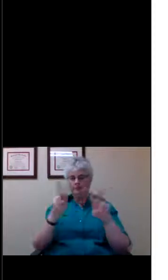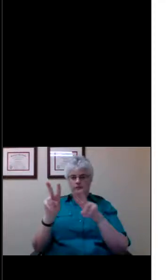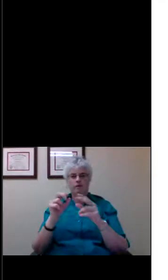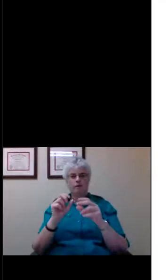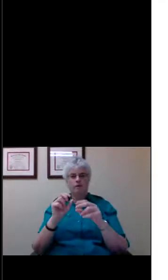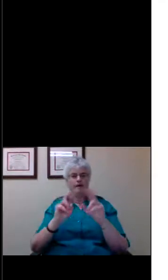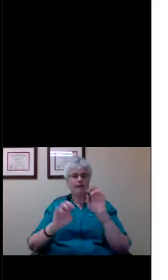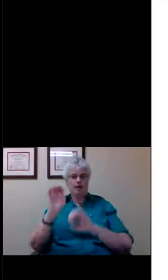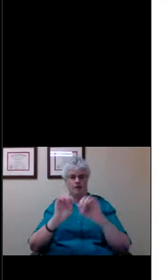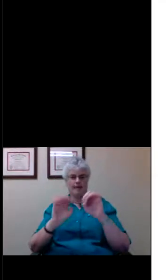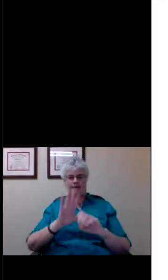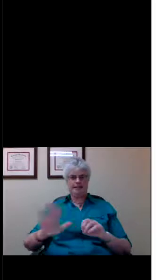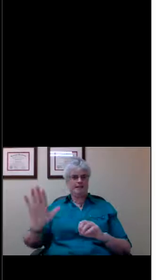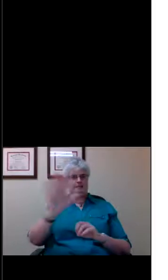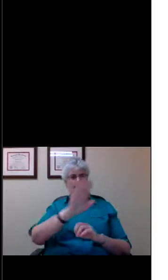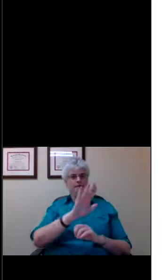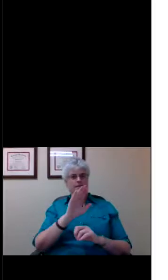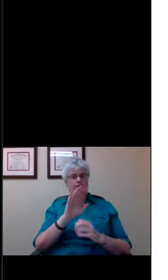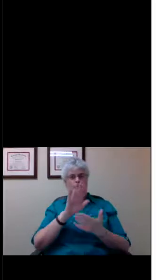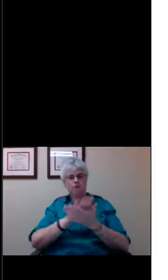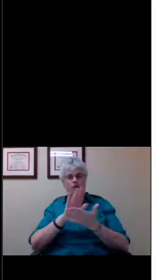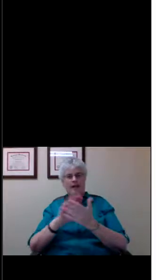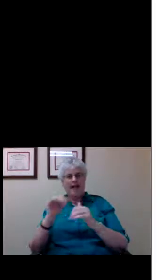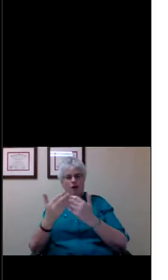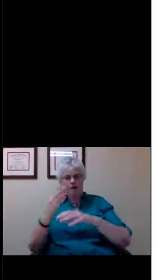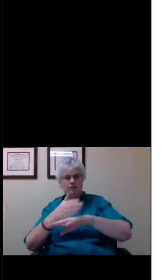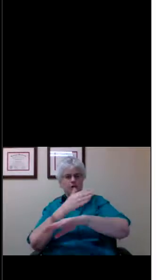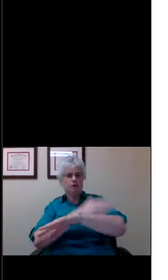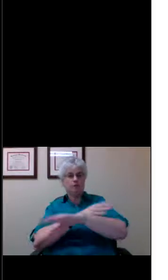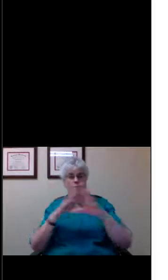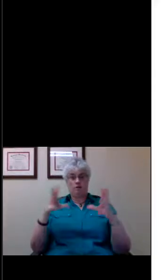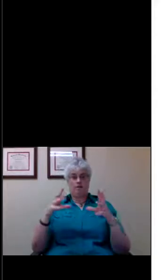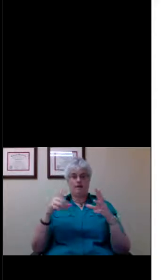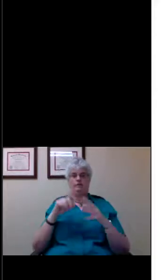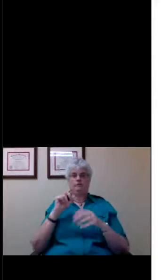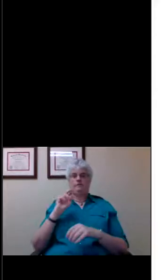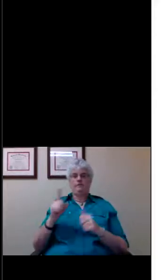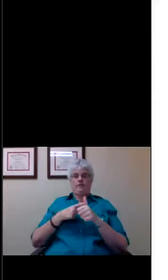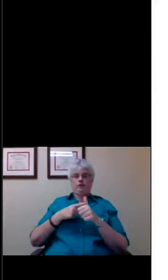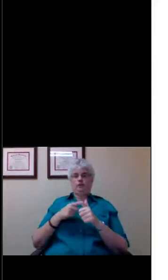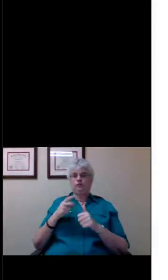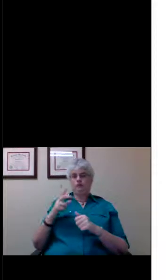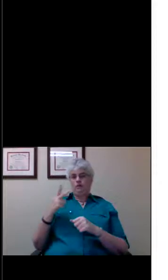to analyze and evaluate the the school and how to improve the school as a whole.